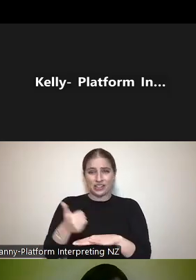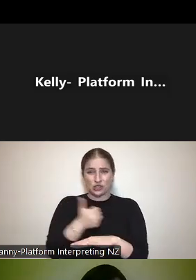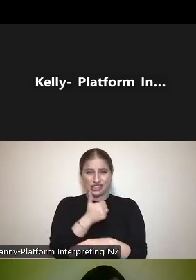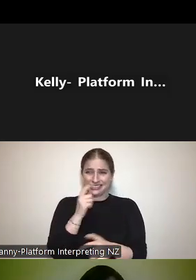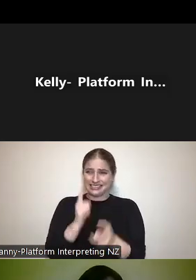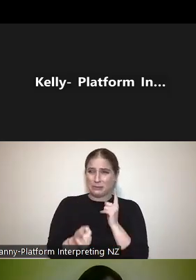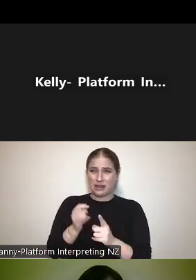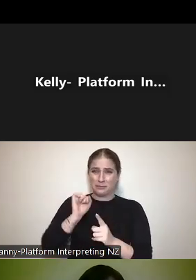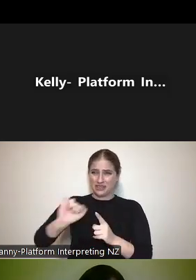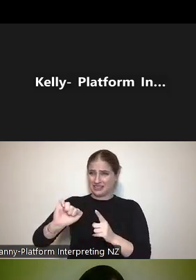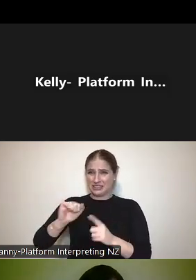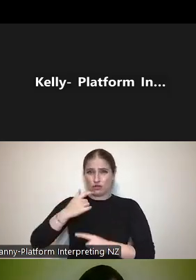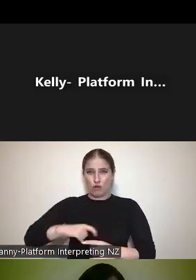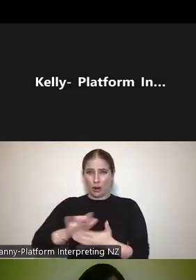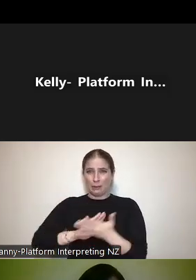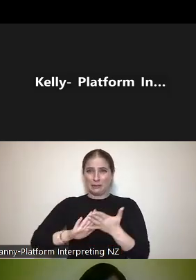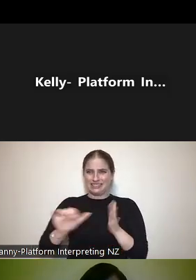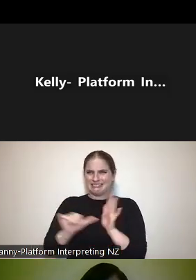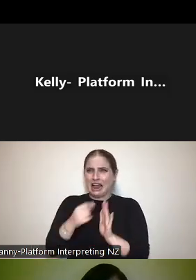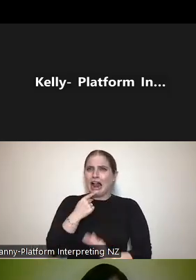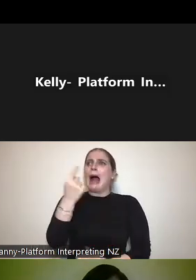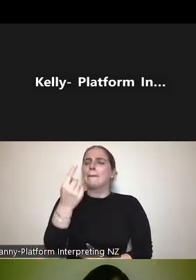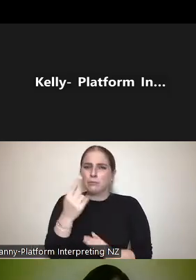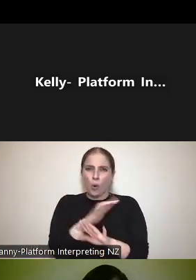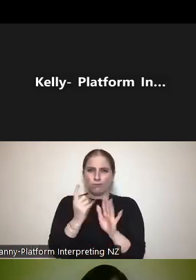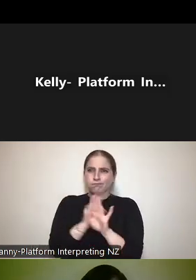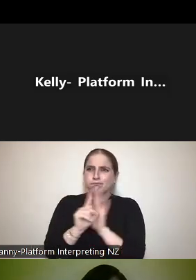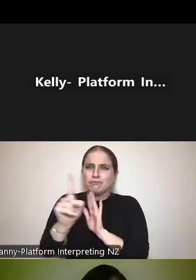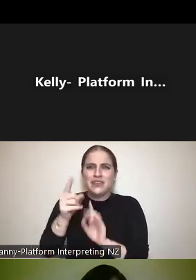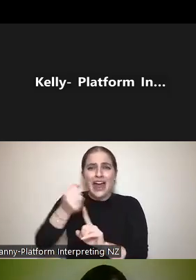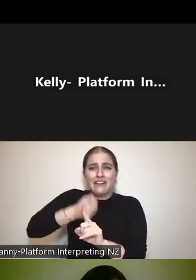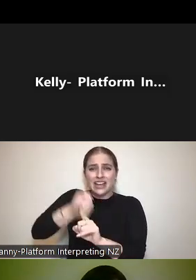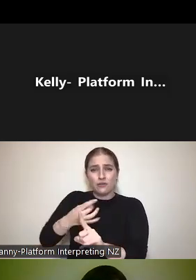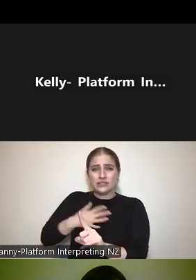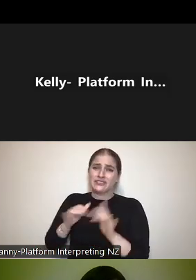or advocate for themselves. And this can be compounded,